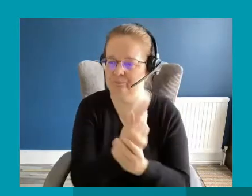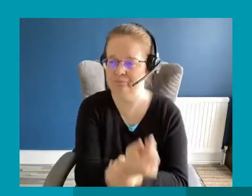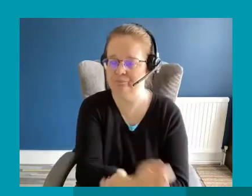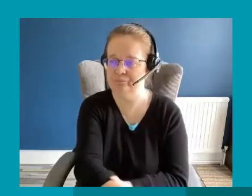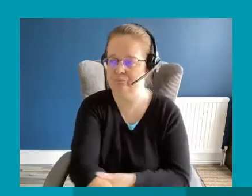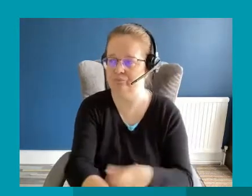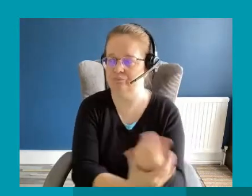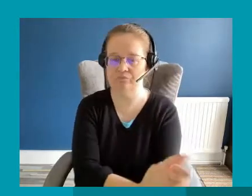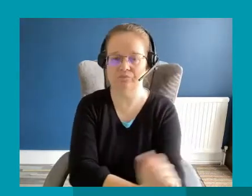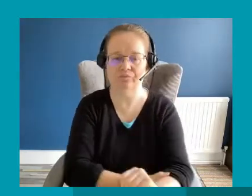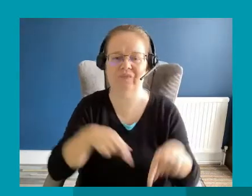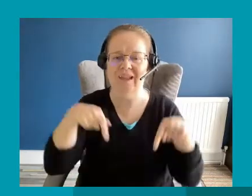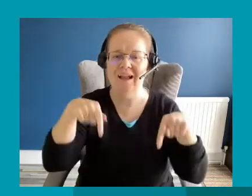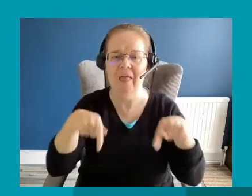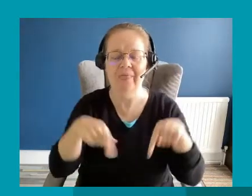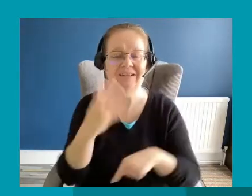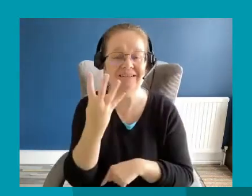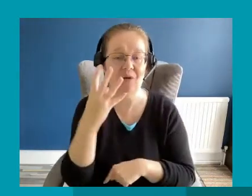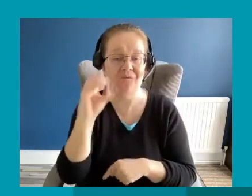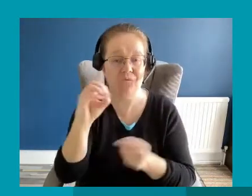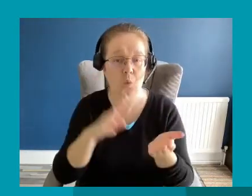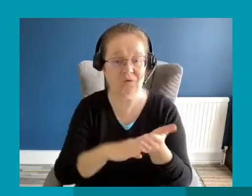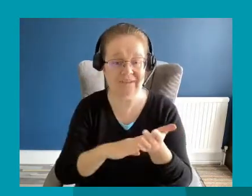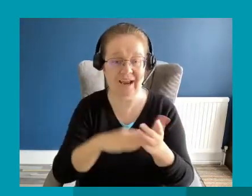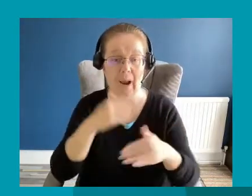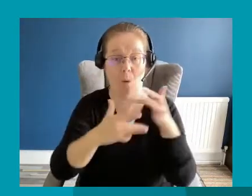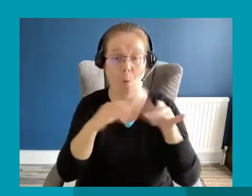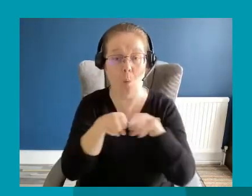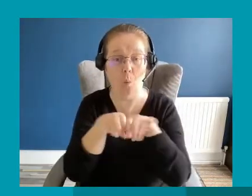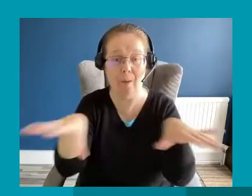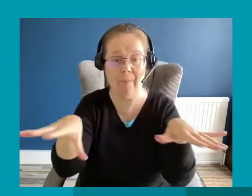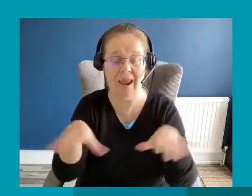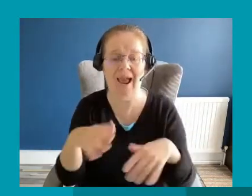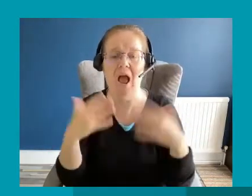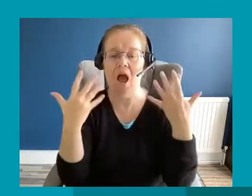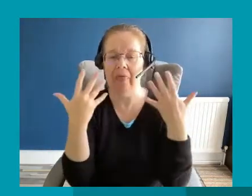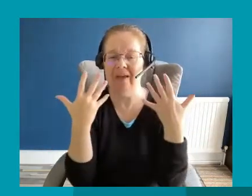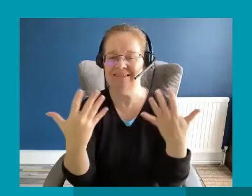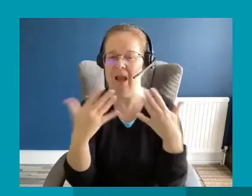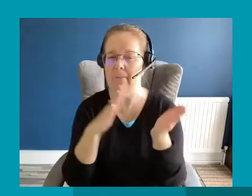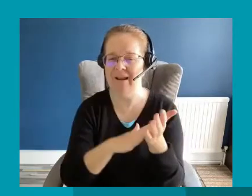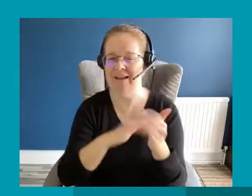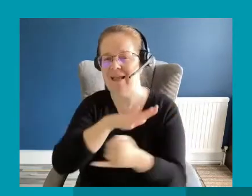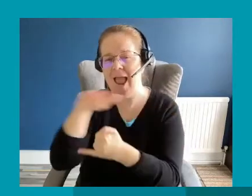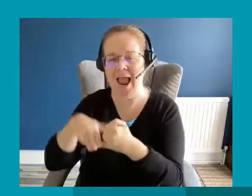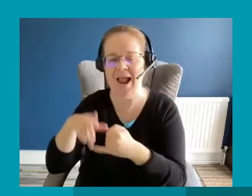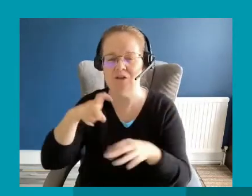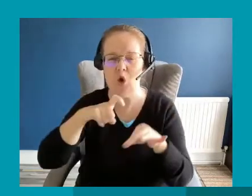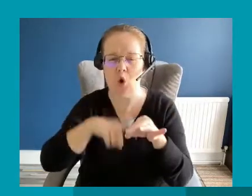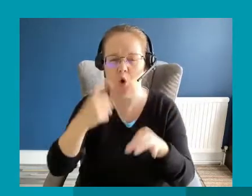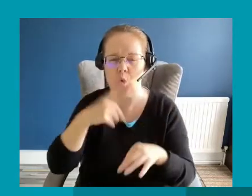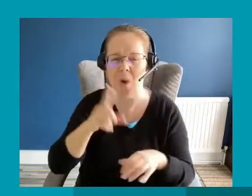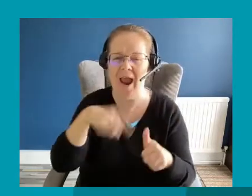A 40 minute webinar followed by a 10 minute Q&A. The webinar is recorded,